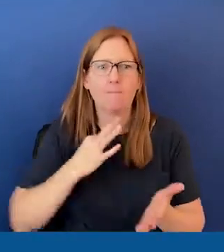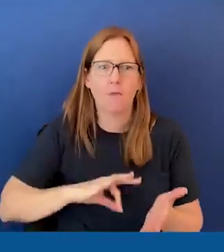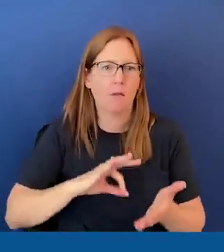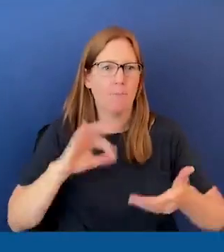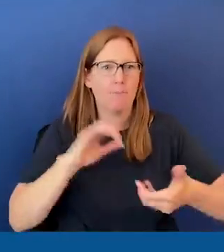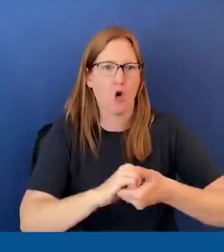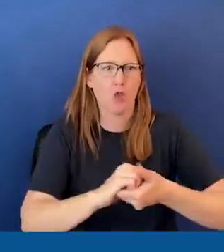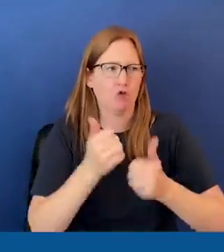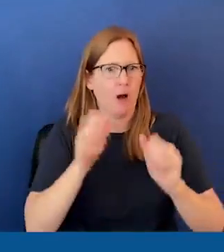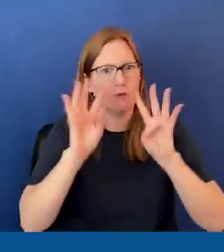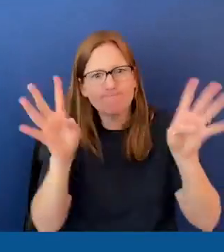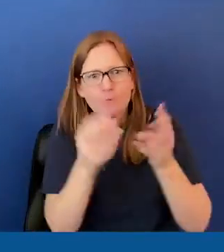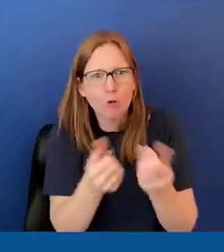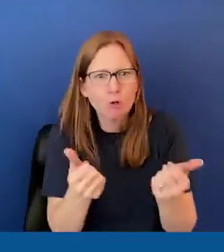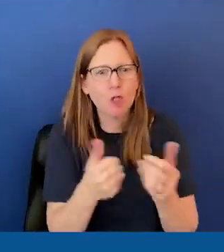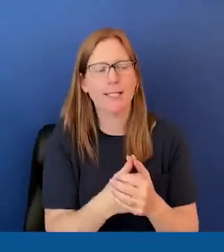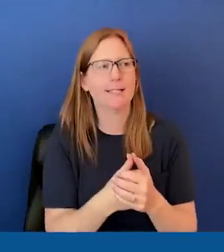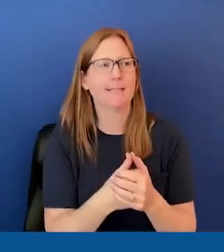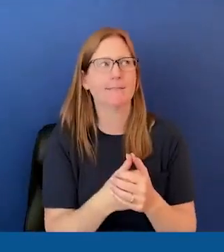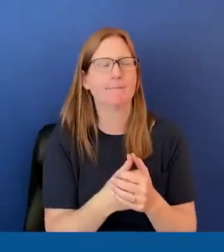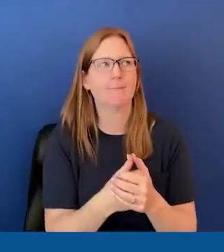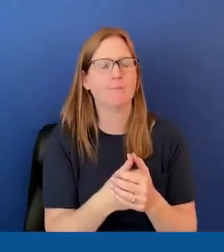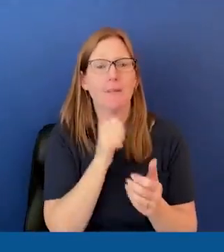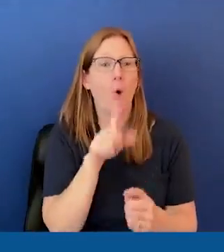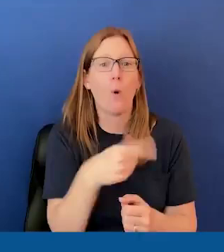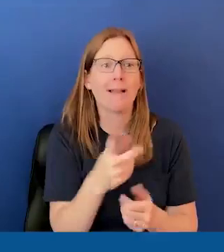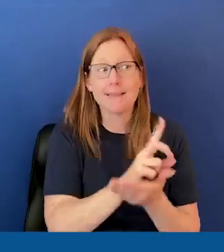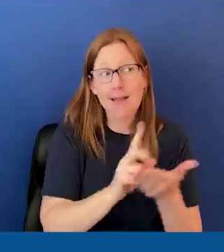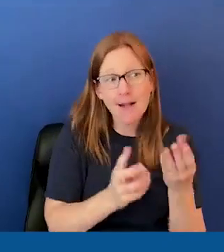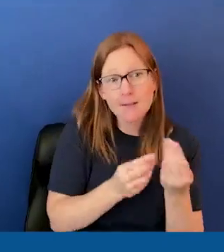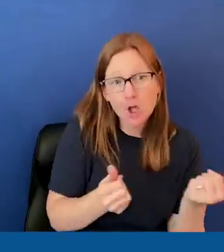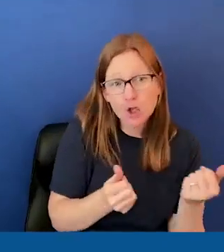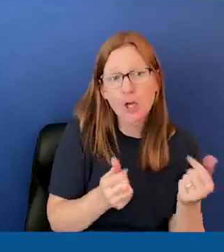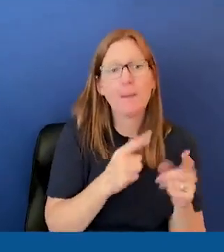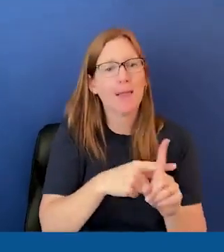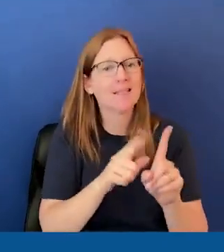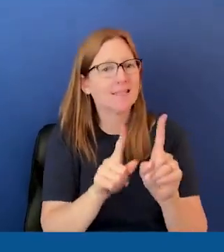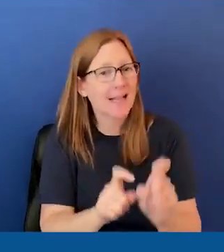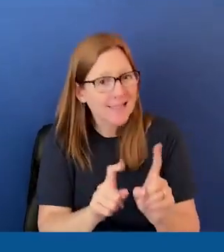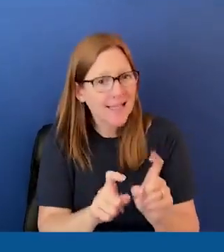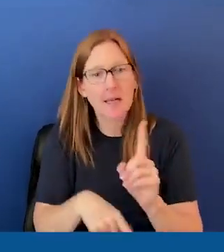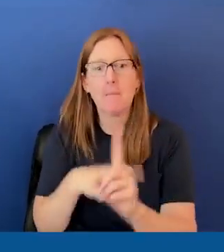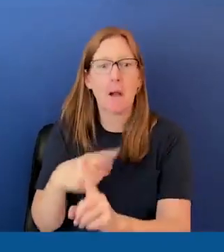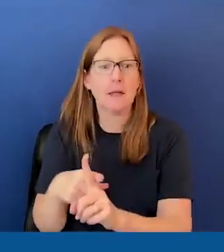but also designing and not only designing the solution, but also then testing, and potentially scaling solutions.